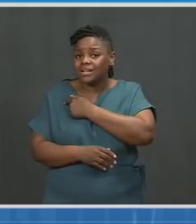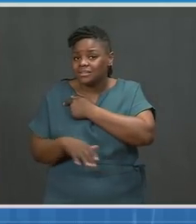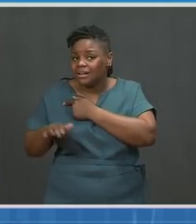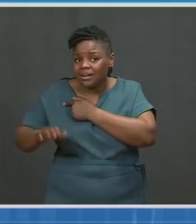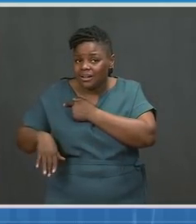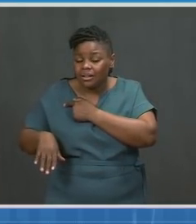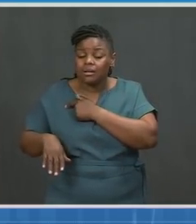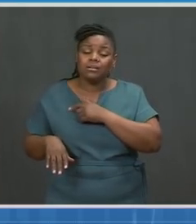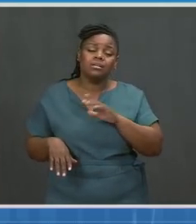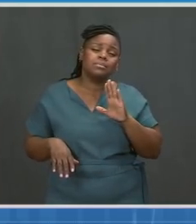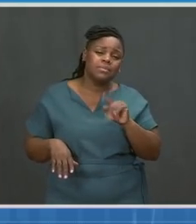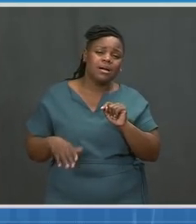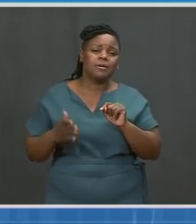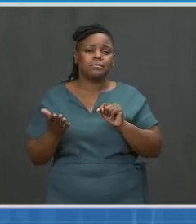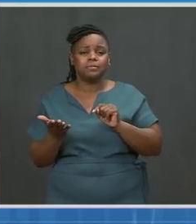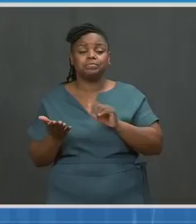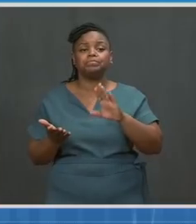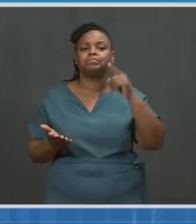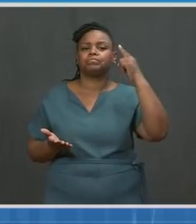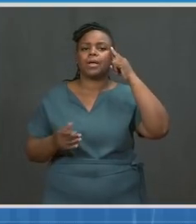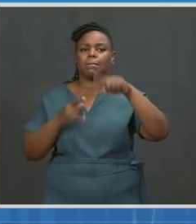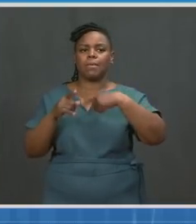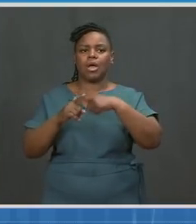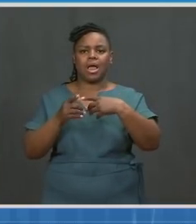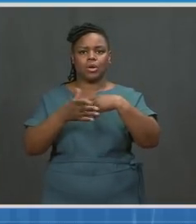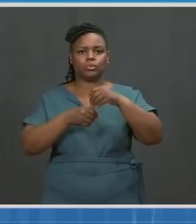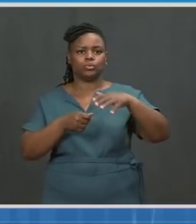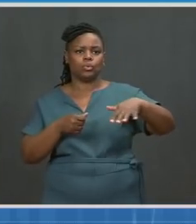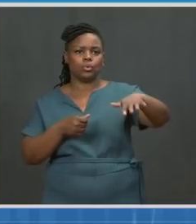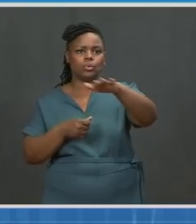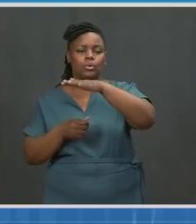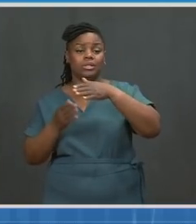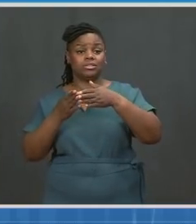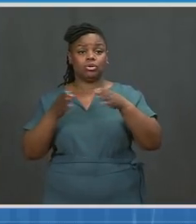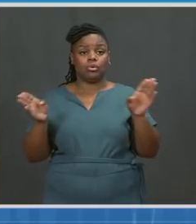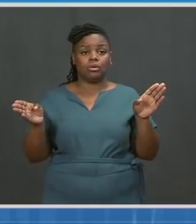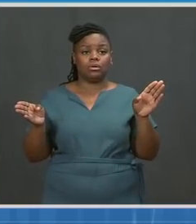of being outdoors in general, and wearing masks until outdoors -- until you have a vaccine.